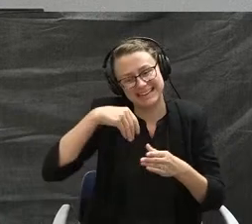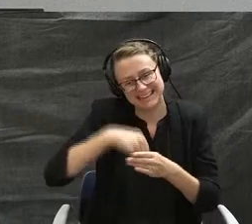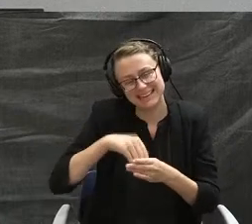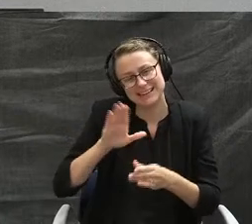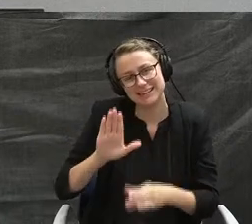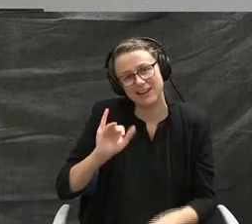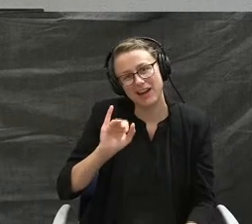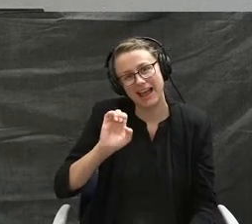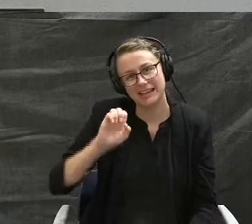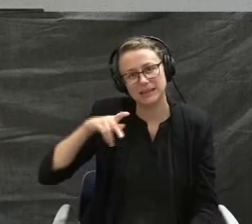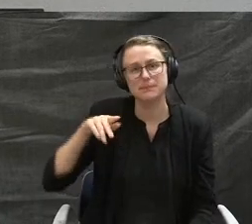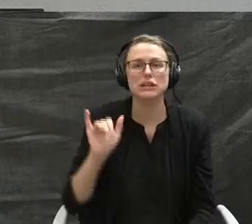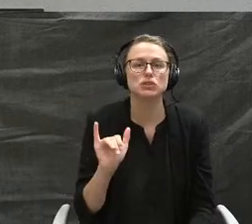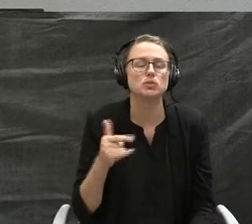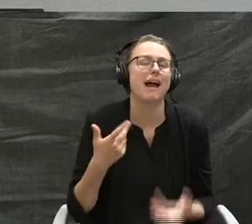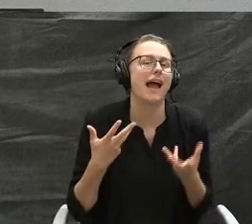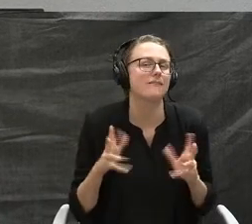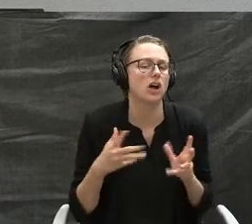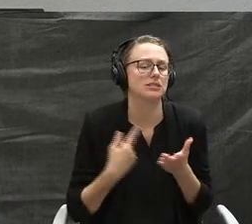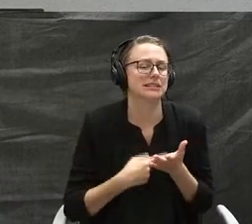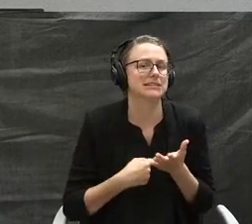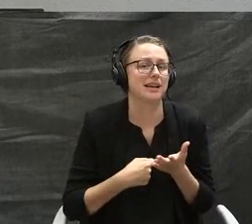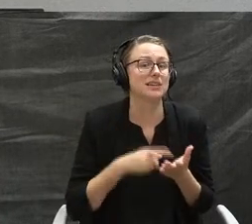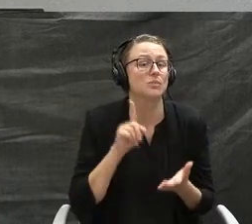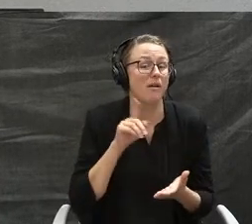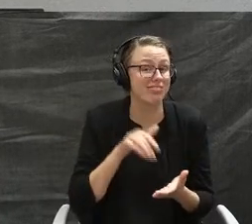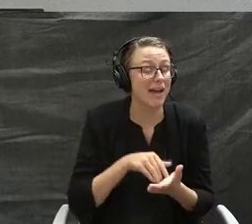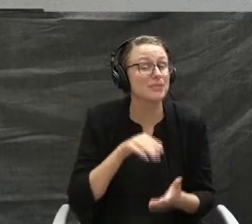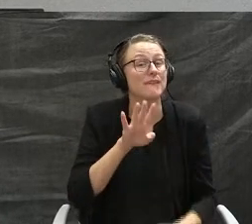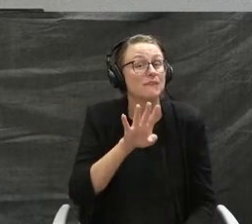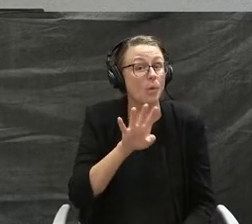done. I mean, I talked about 1400 iep. That's not simple. You